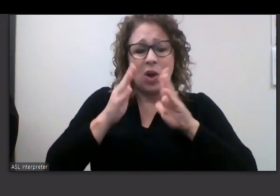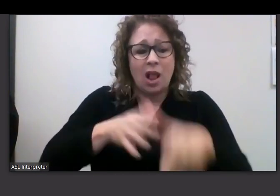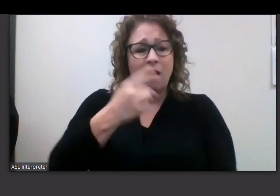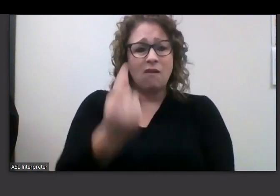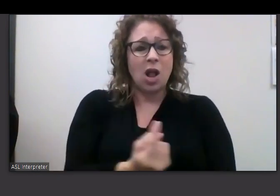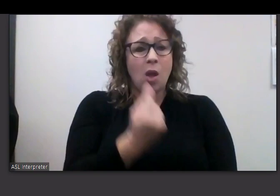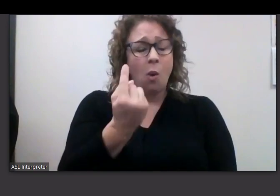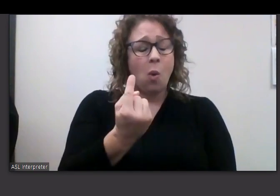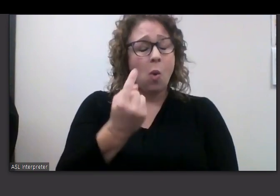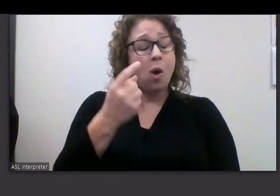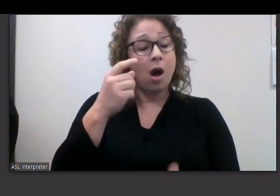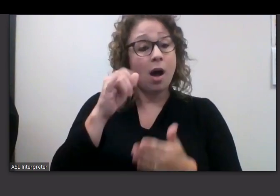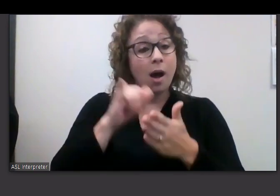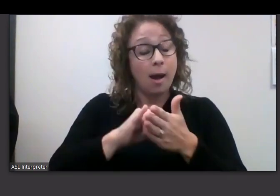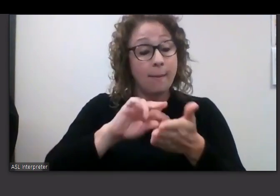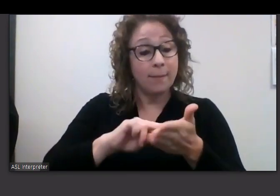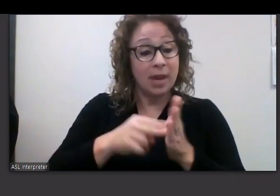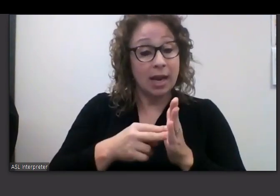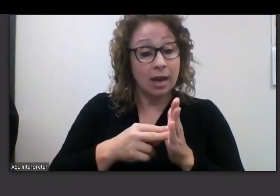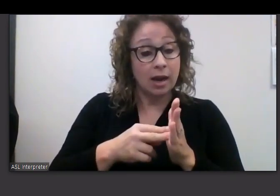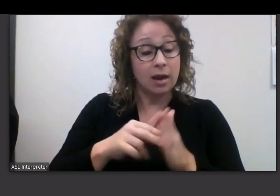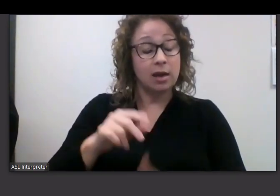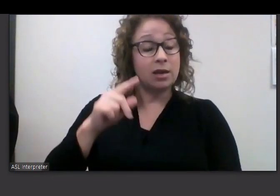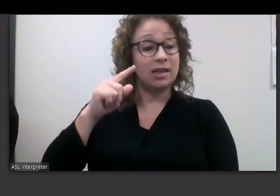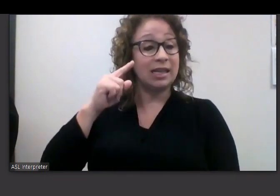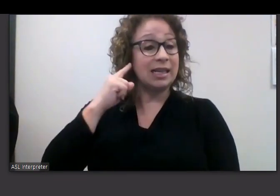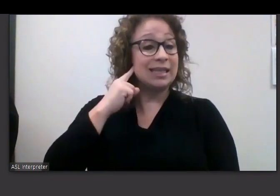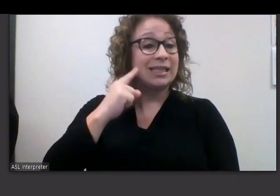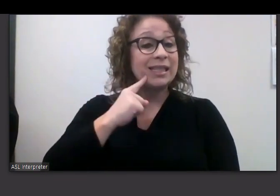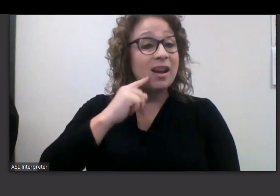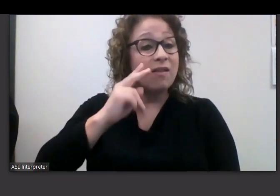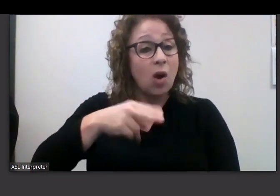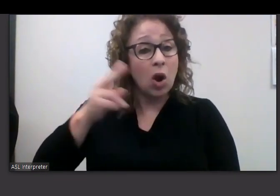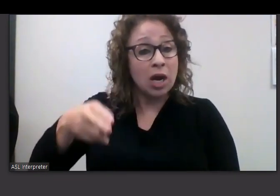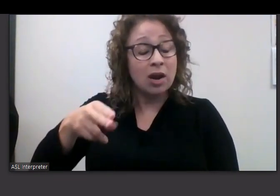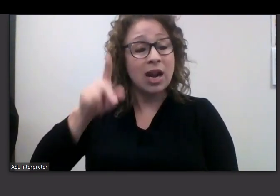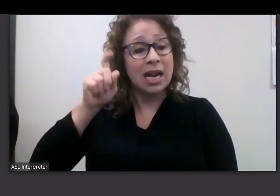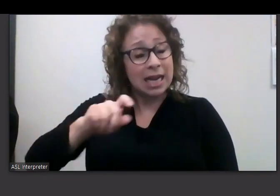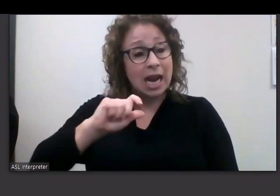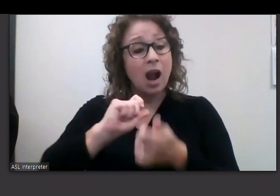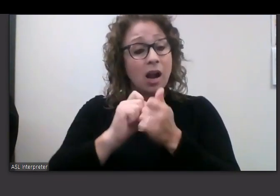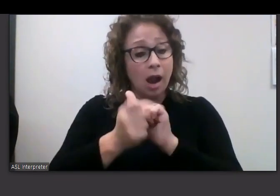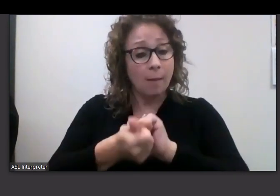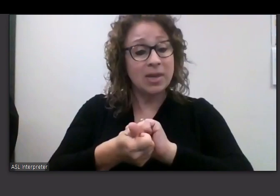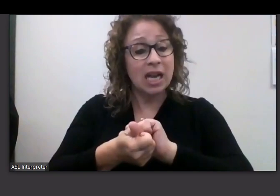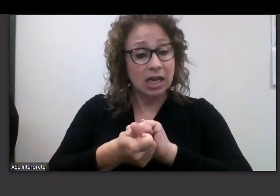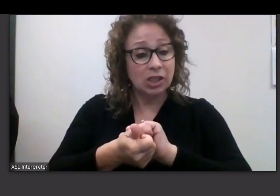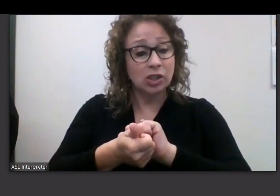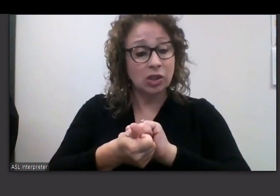That means, deaf and hard-of-hearing people will need accommodations or technology